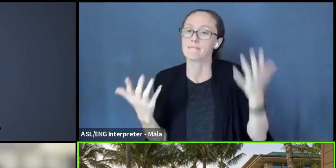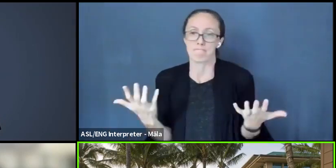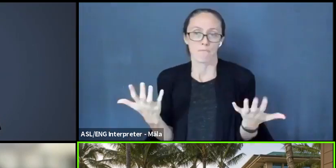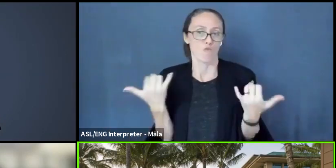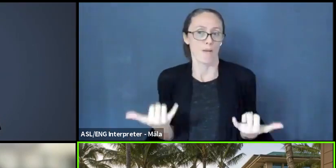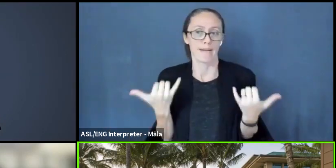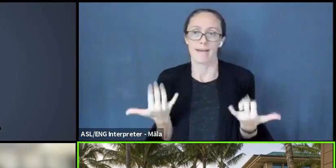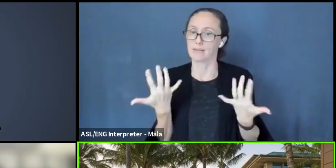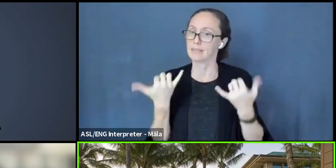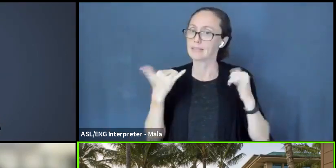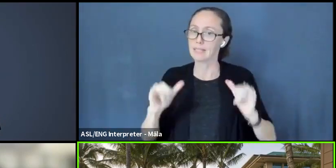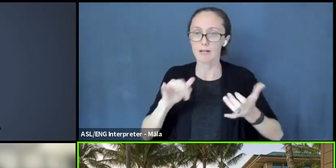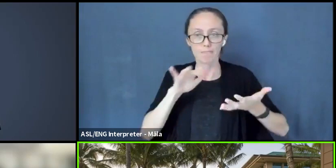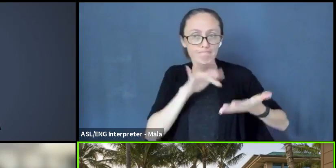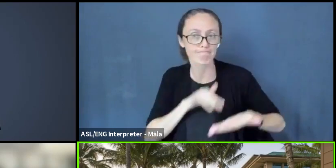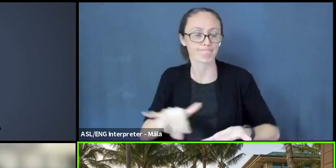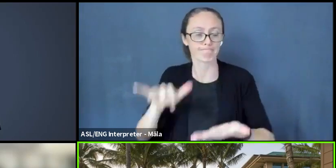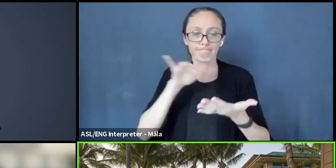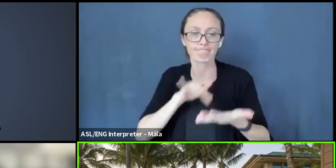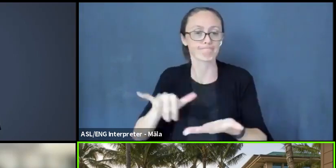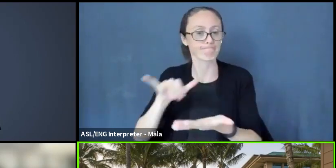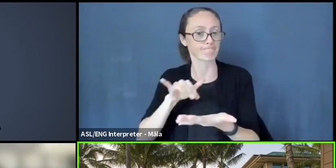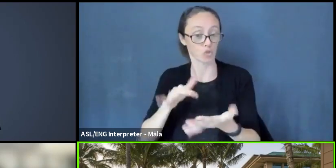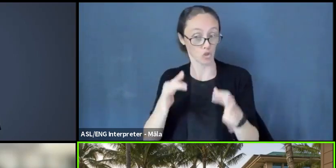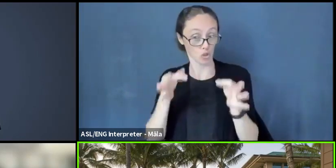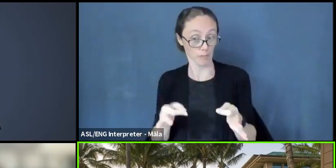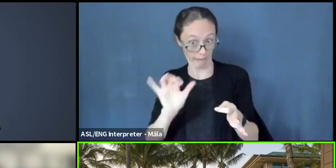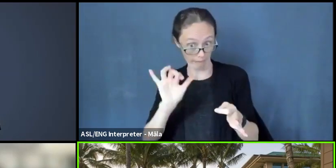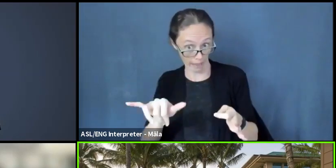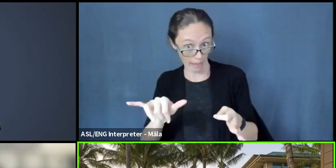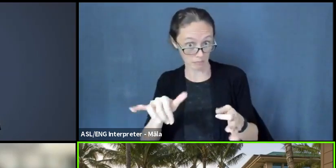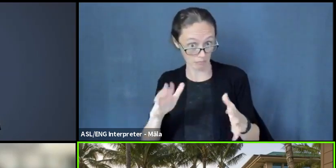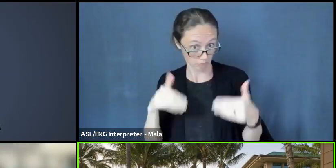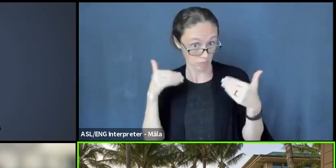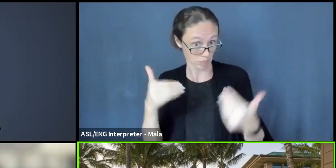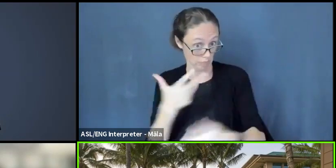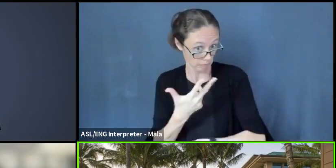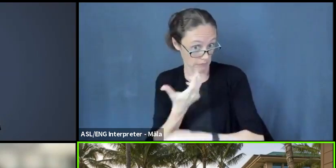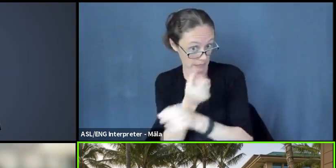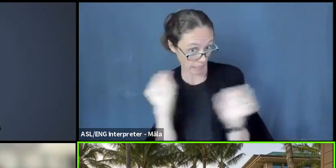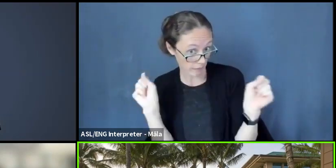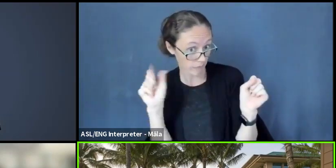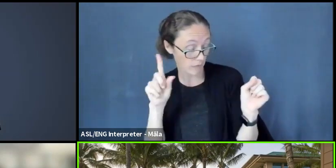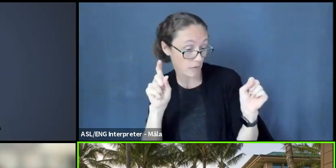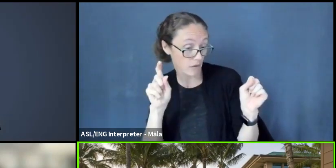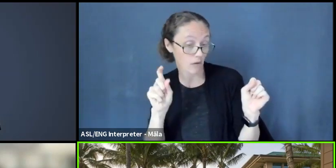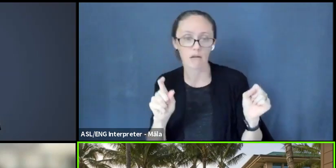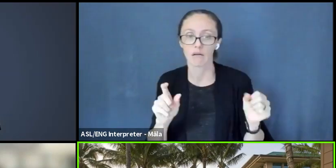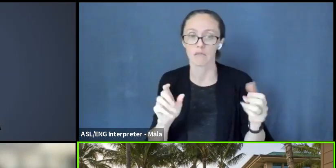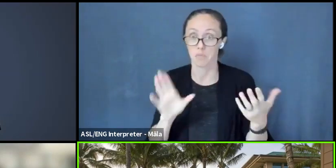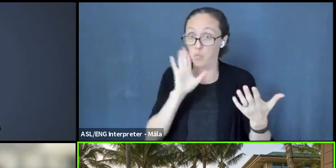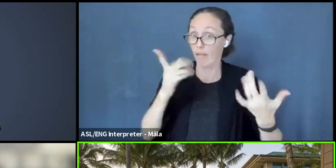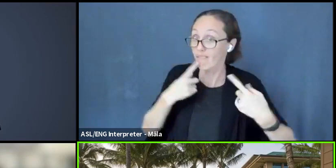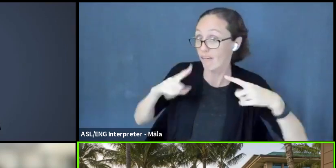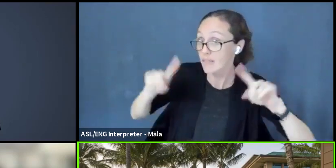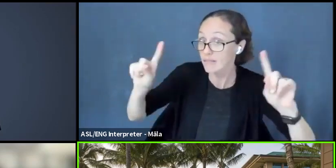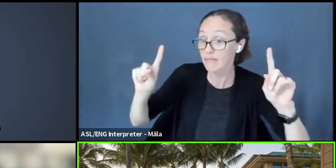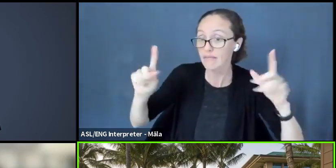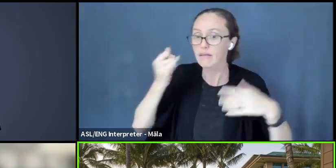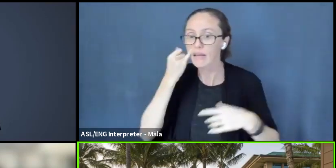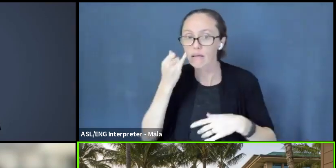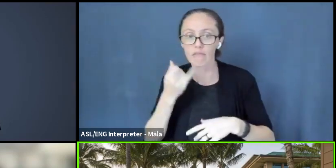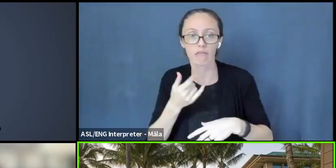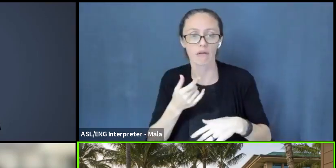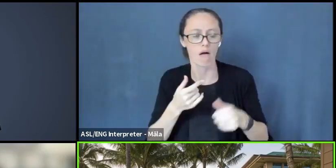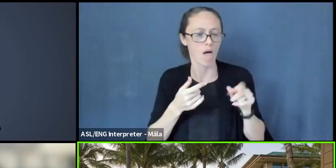To determine the safety and the efficacy of mixing vaccines meaning having a different